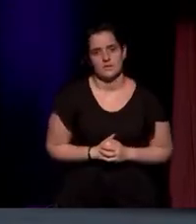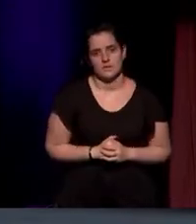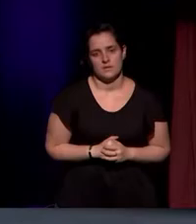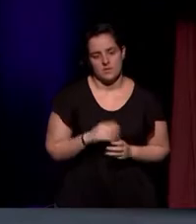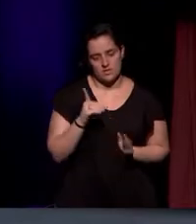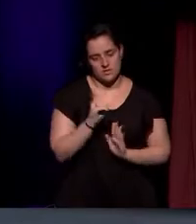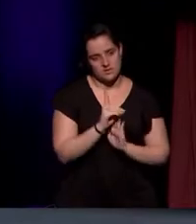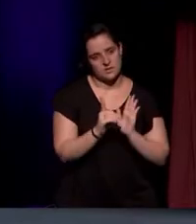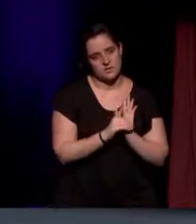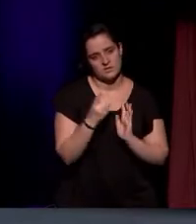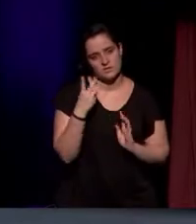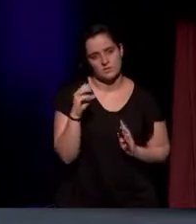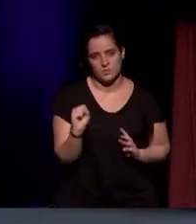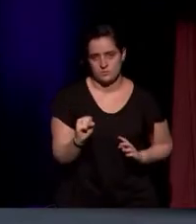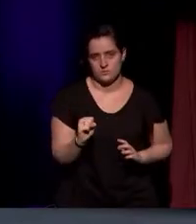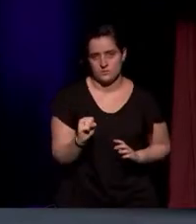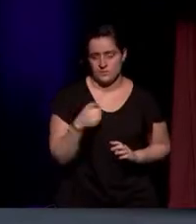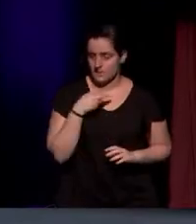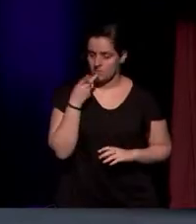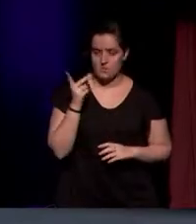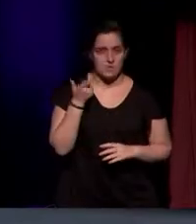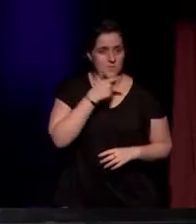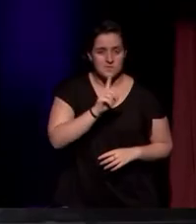We cannot talk about the issue of clothing.